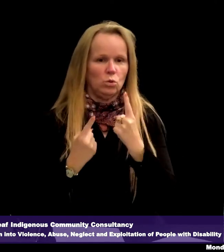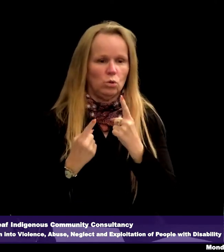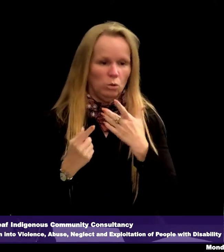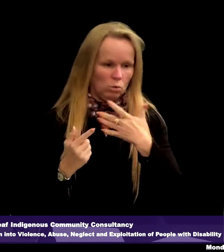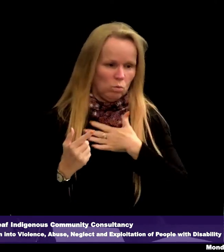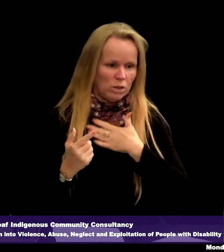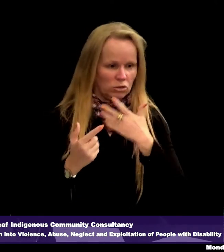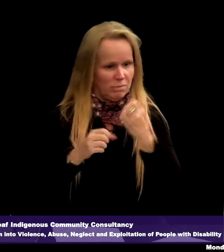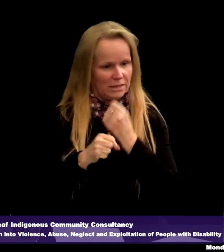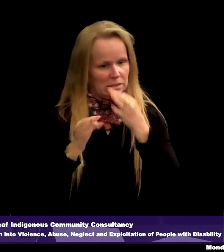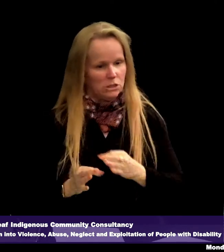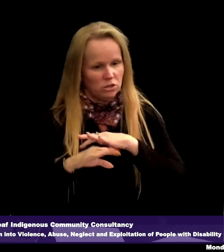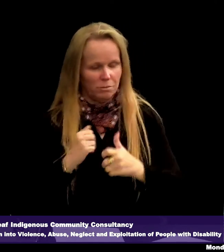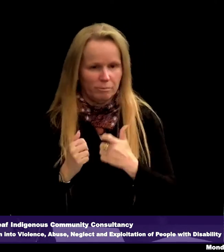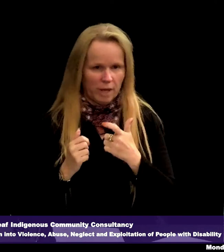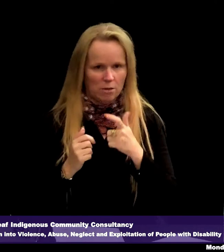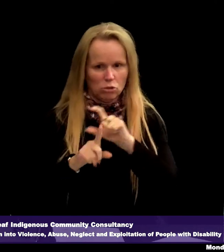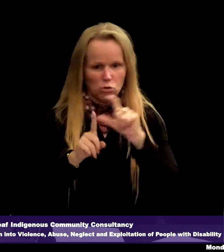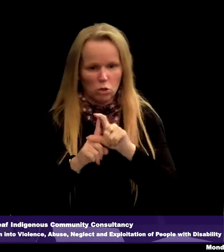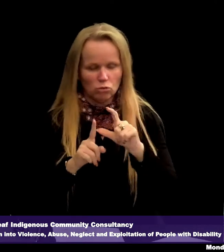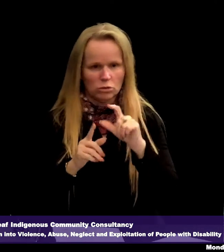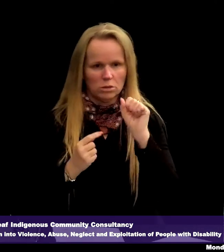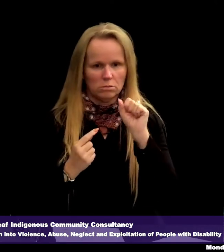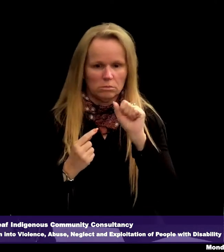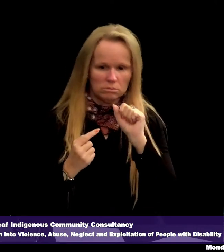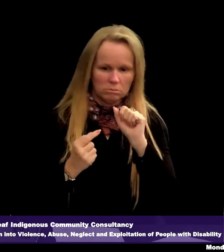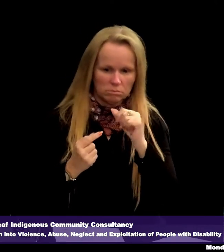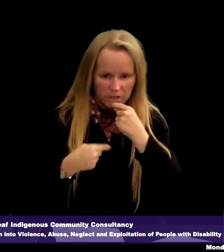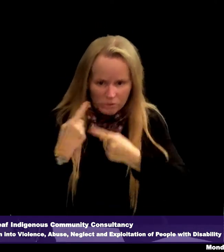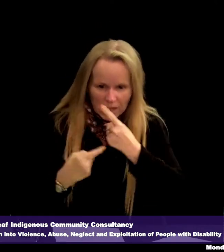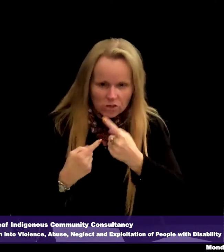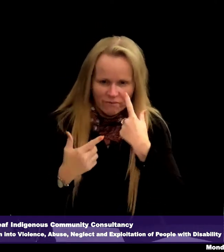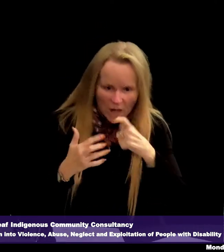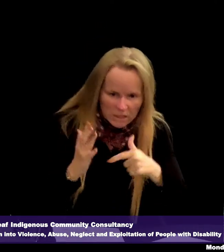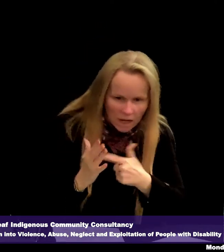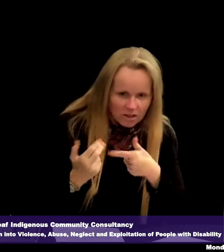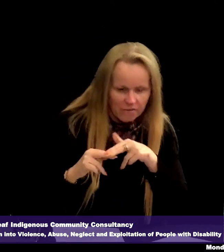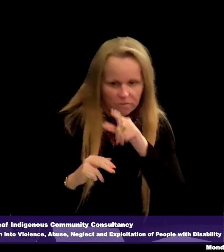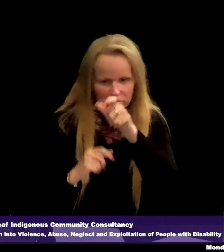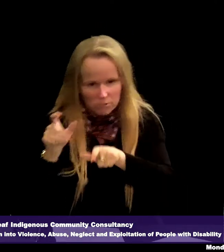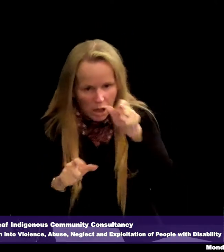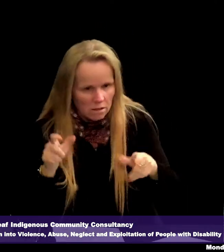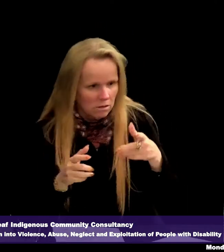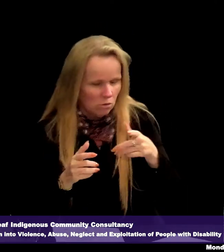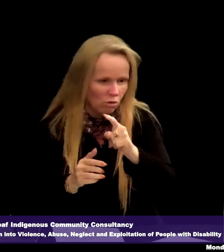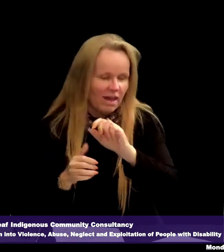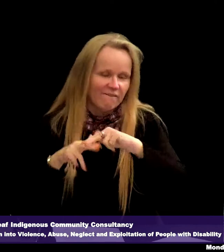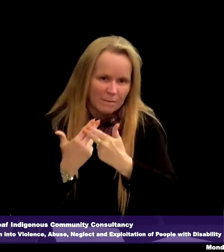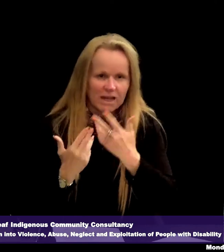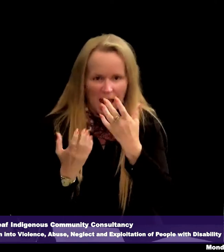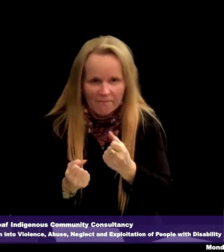families who want to make decisions about cultural information and finding out if their